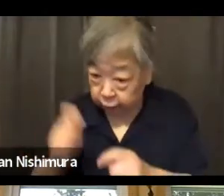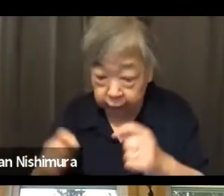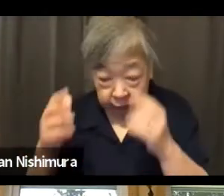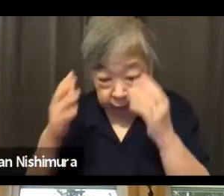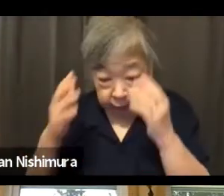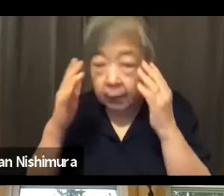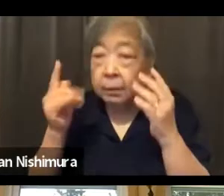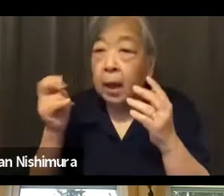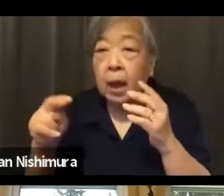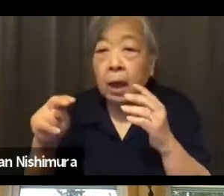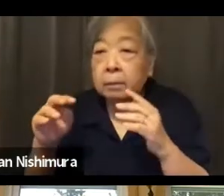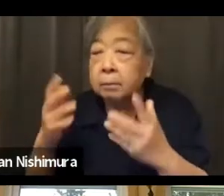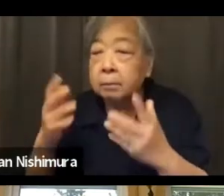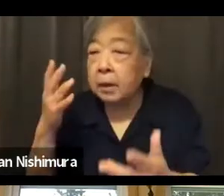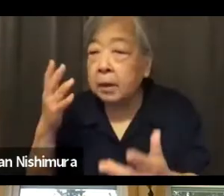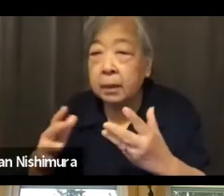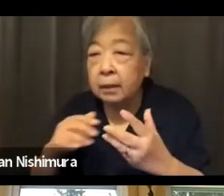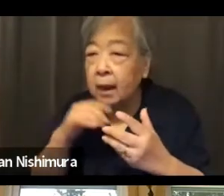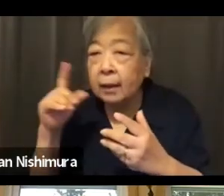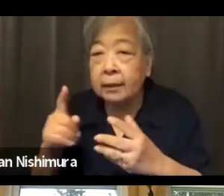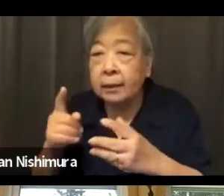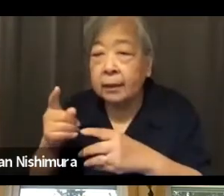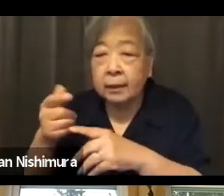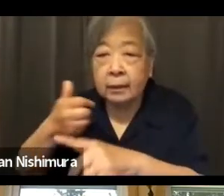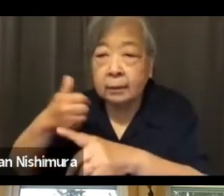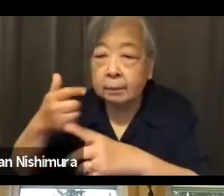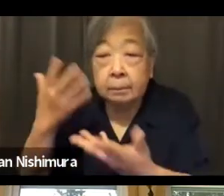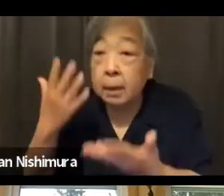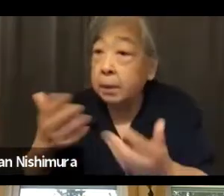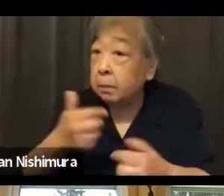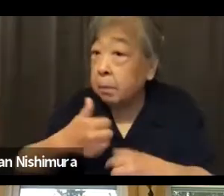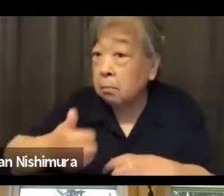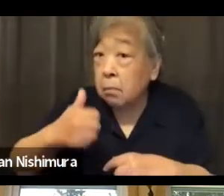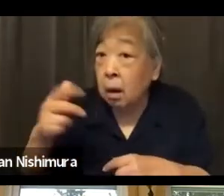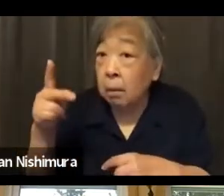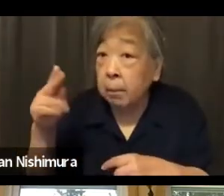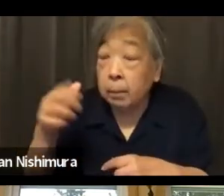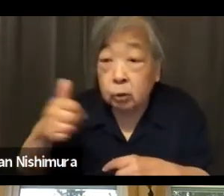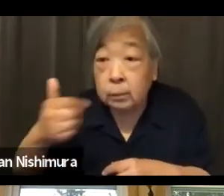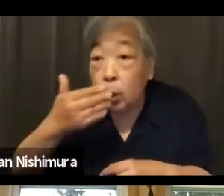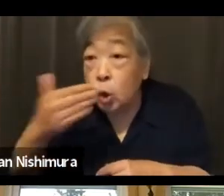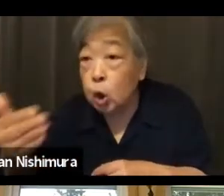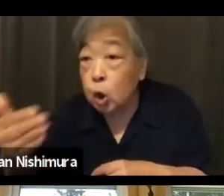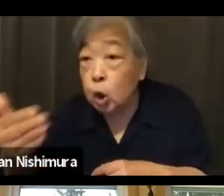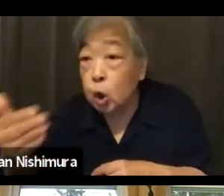vehicle might not be needed because public transportation is very good, and then that would be canceled,